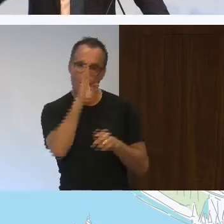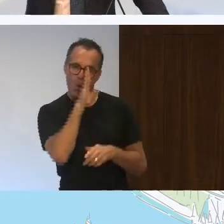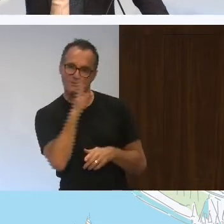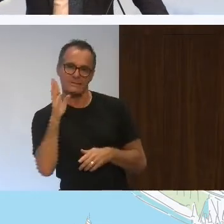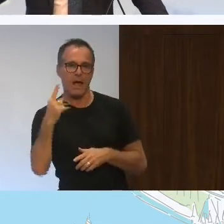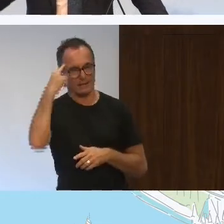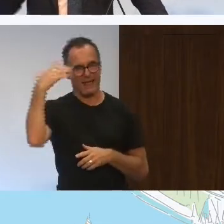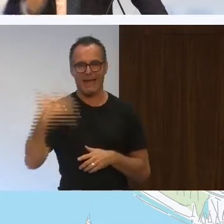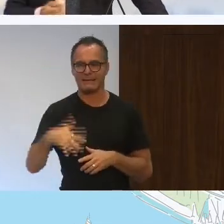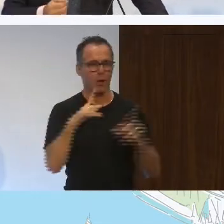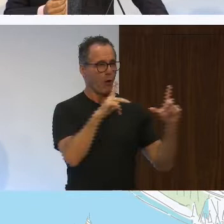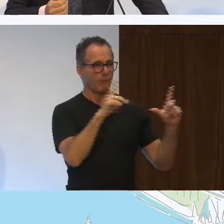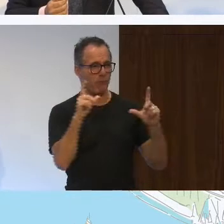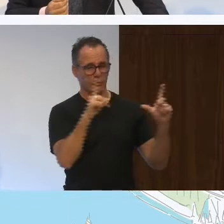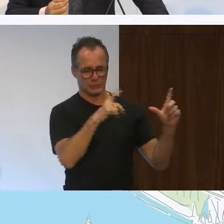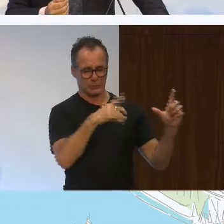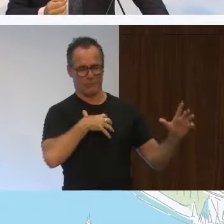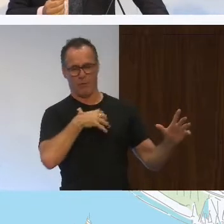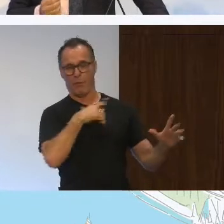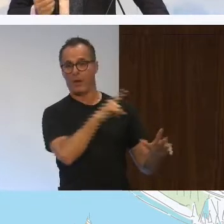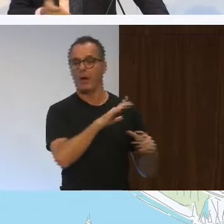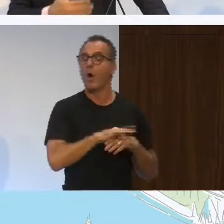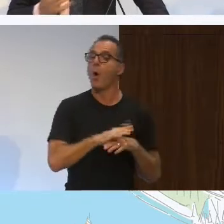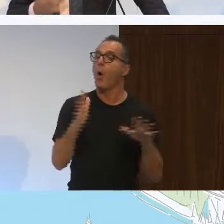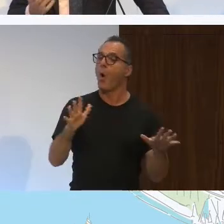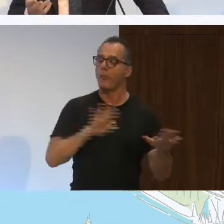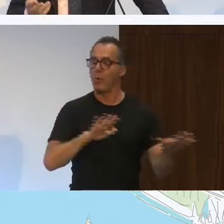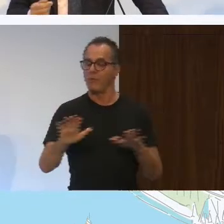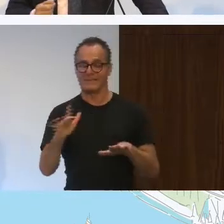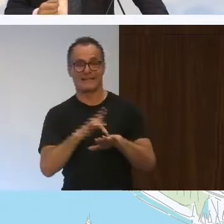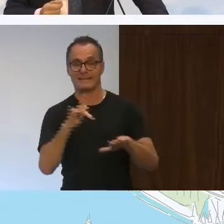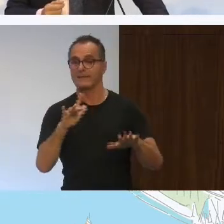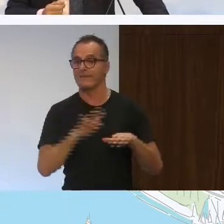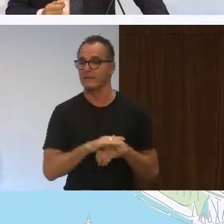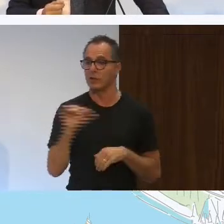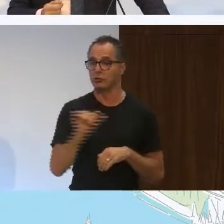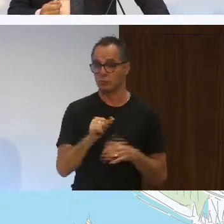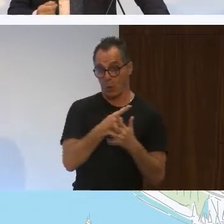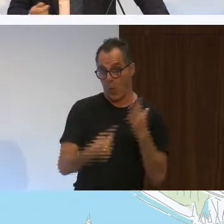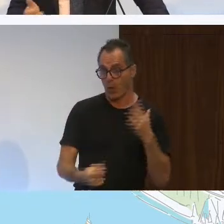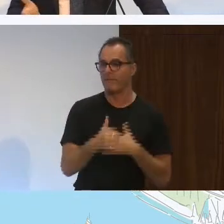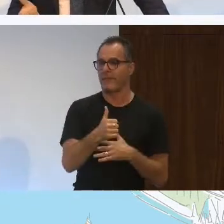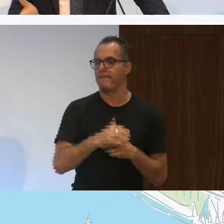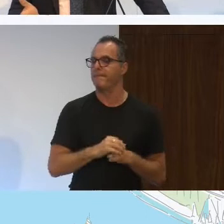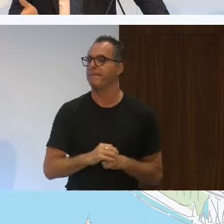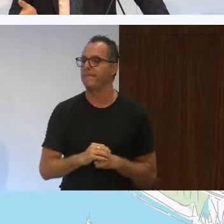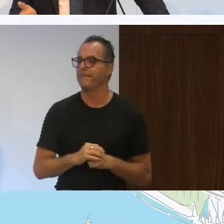photophobia or movement sensitivity. That's what should happen. And I have been working,